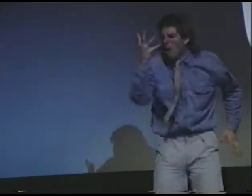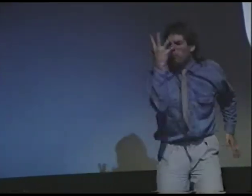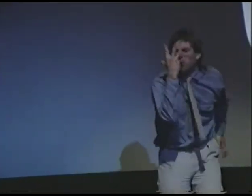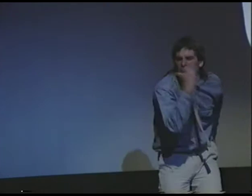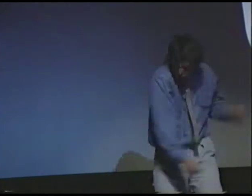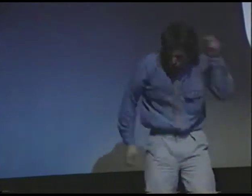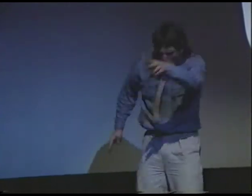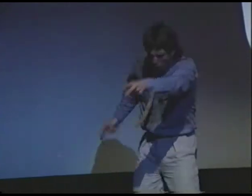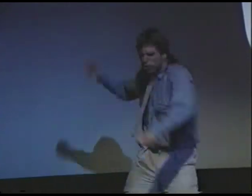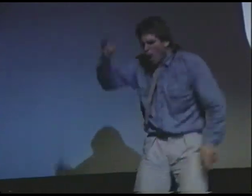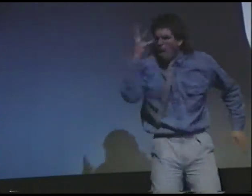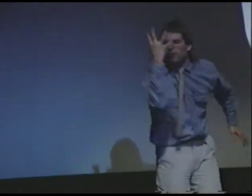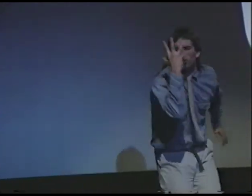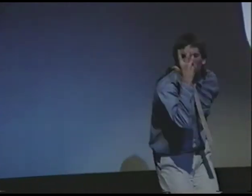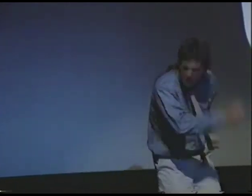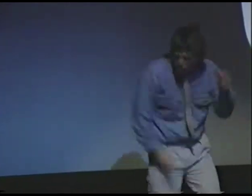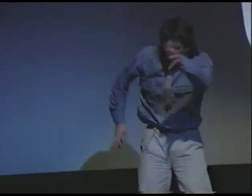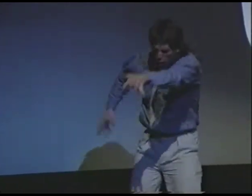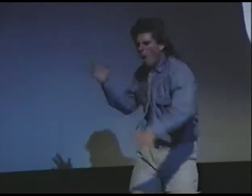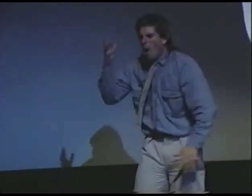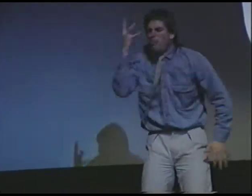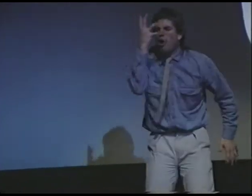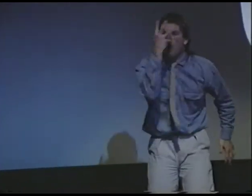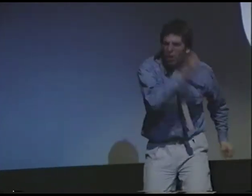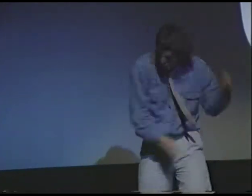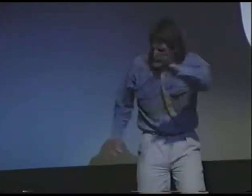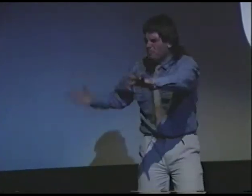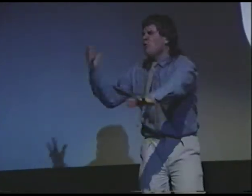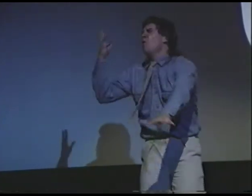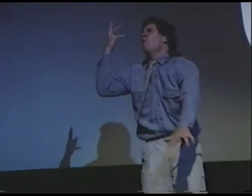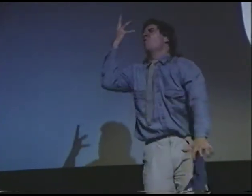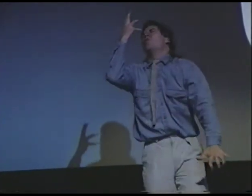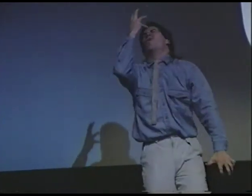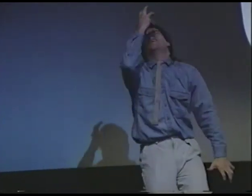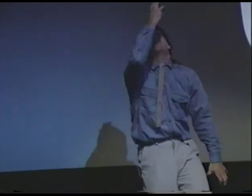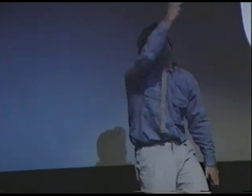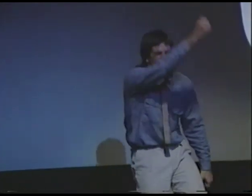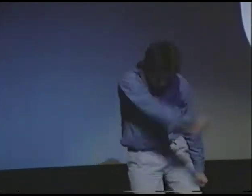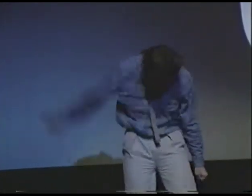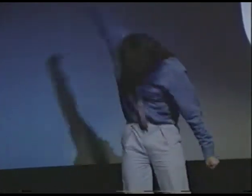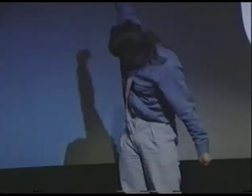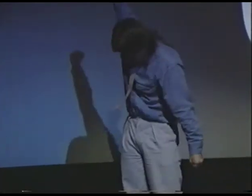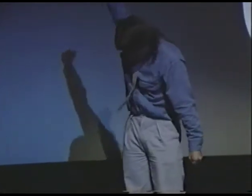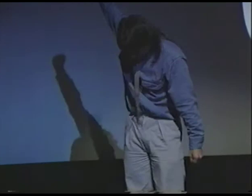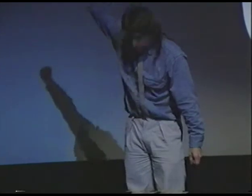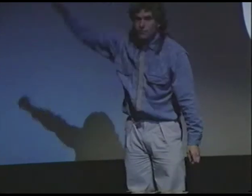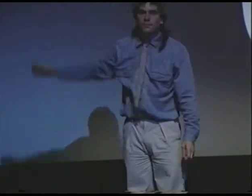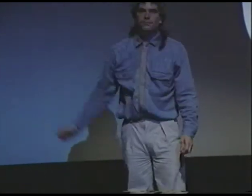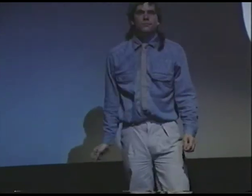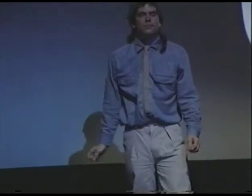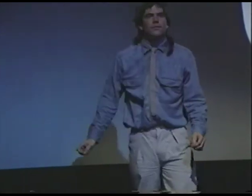I screamed his name, beauty, beauty, beauty.